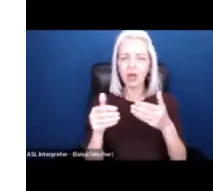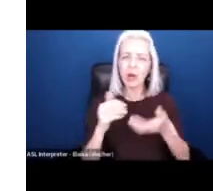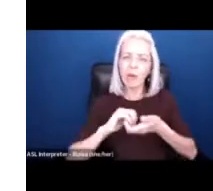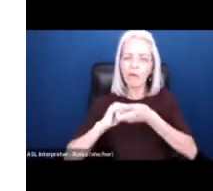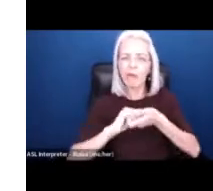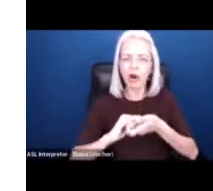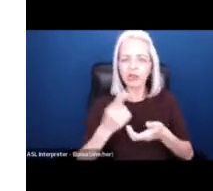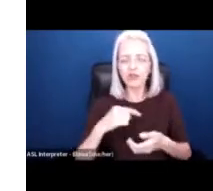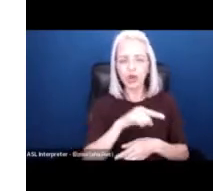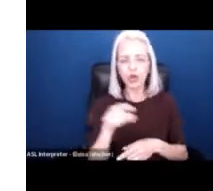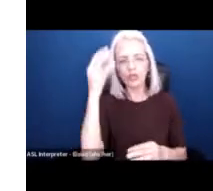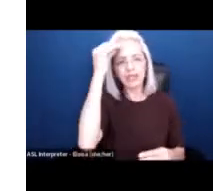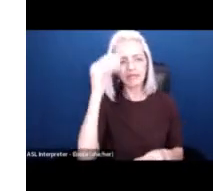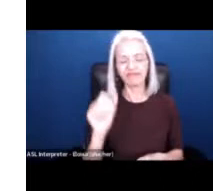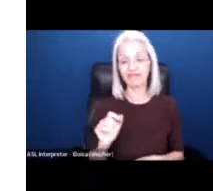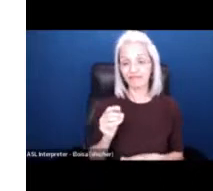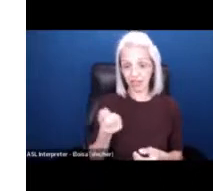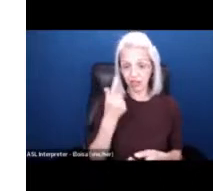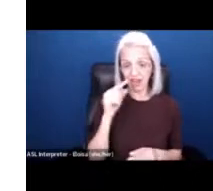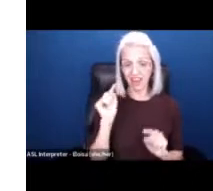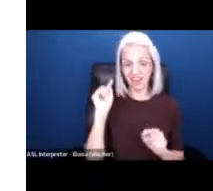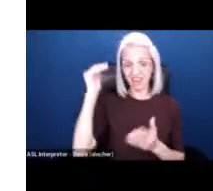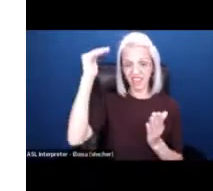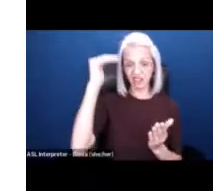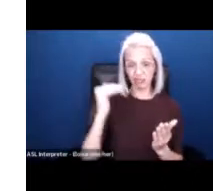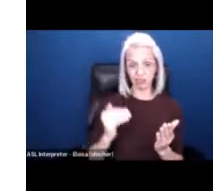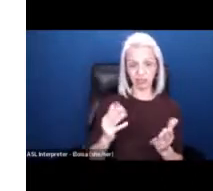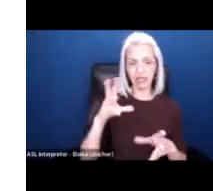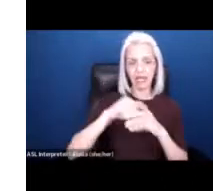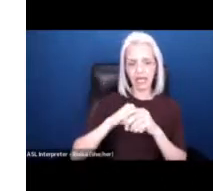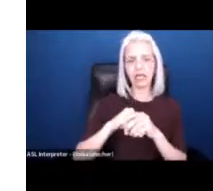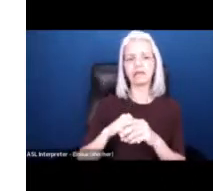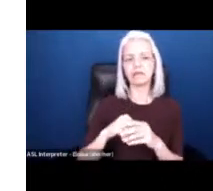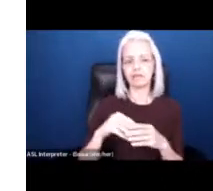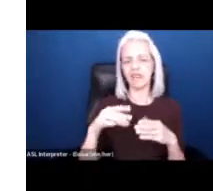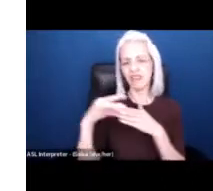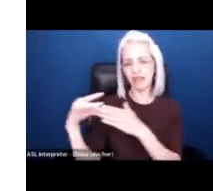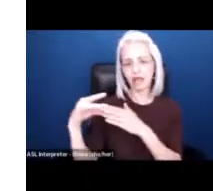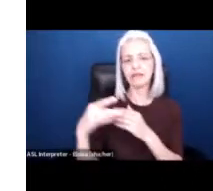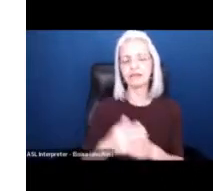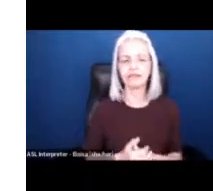This is all in your materials on the guide that people have provided, I put up a short